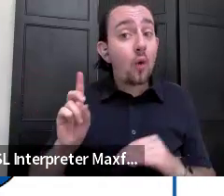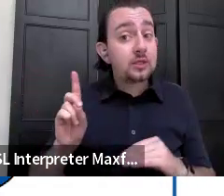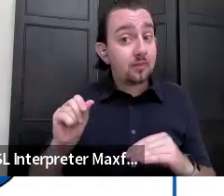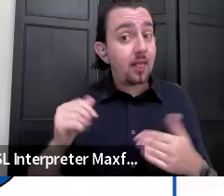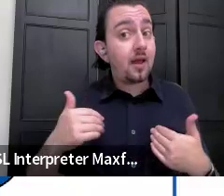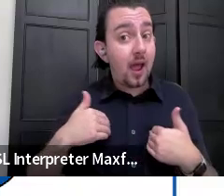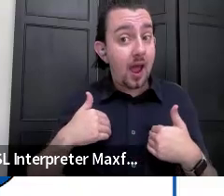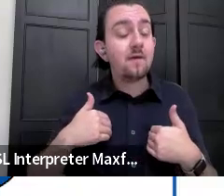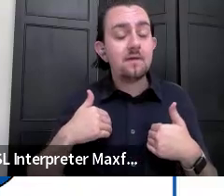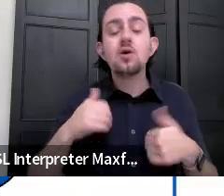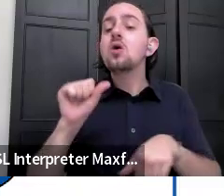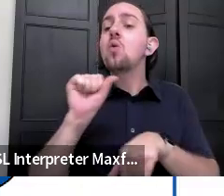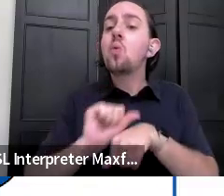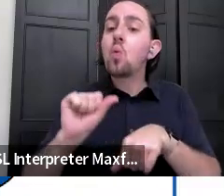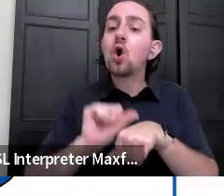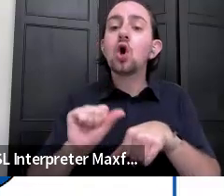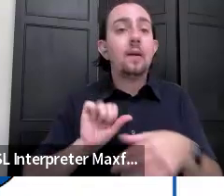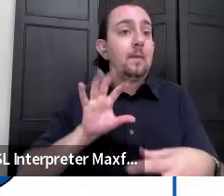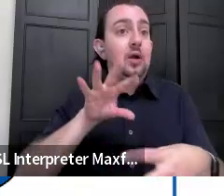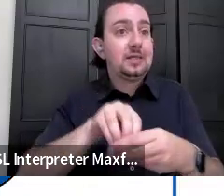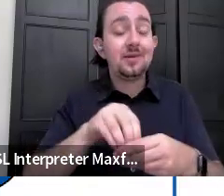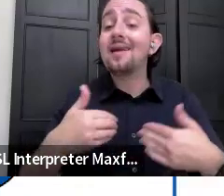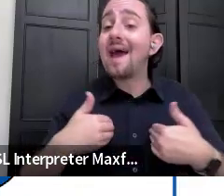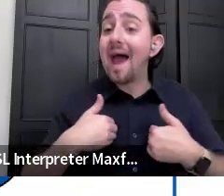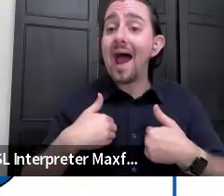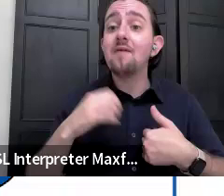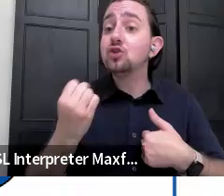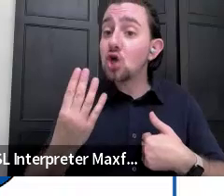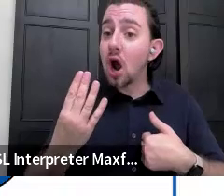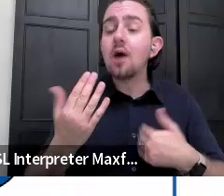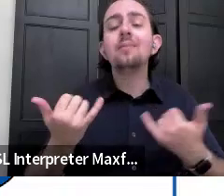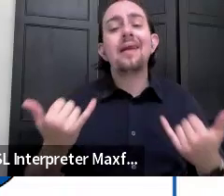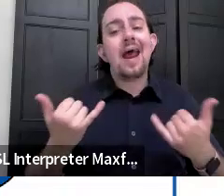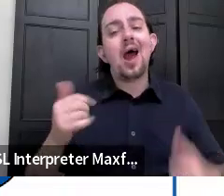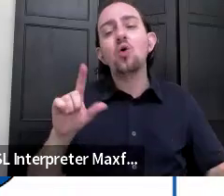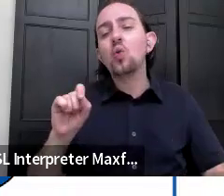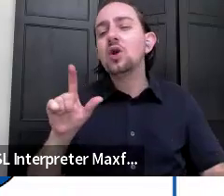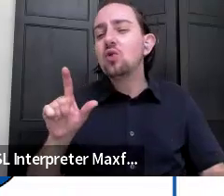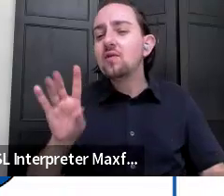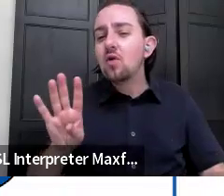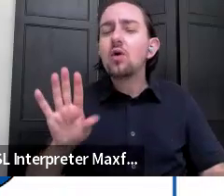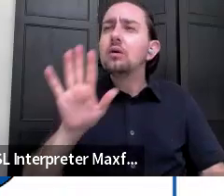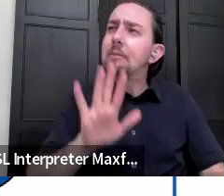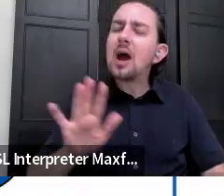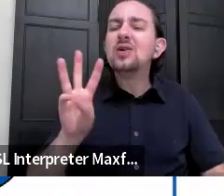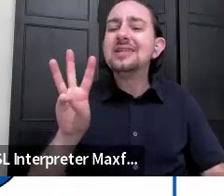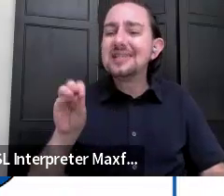labor force participation approximately right now in 2024 is just over 60%.